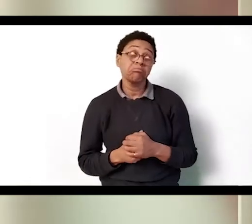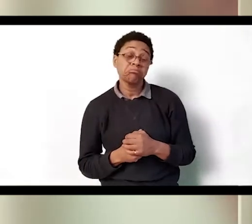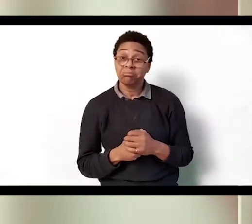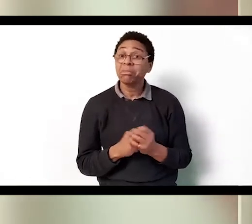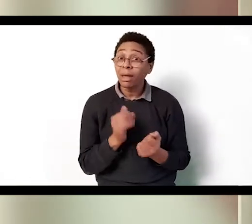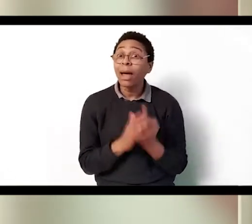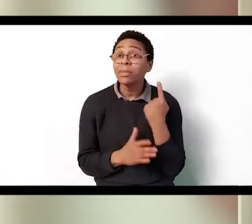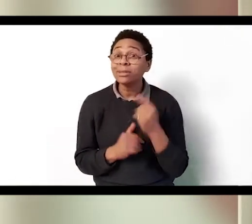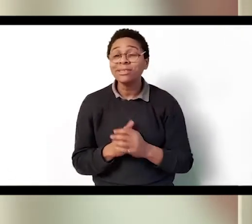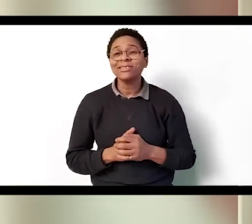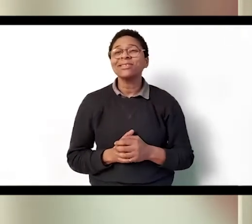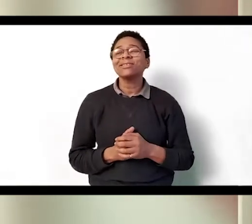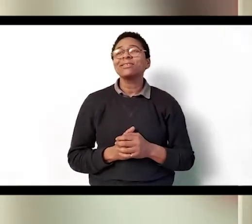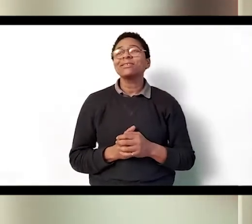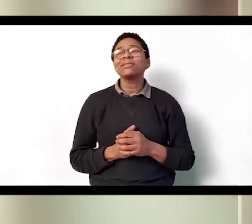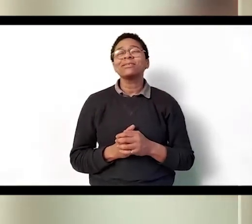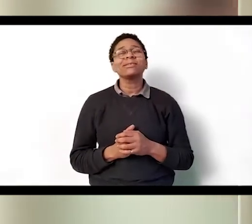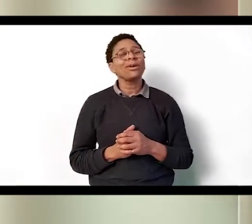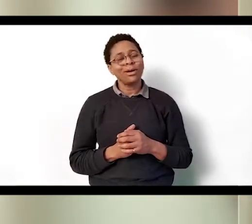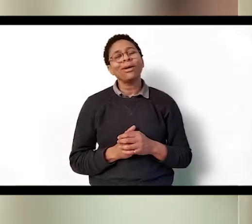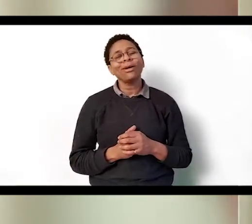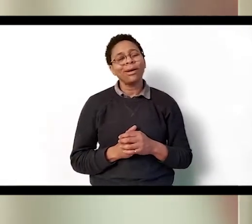We risked it. It happened.